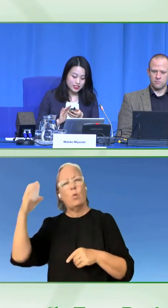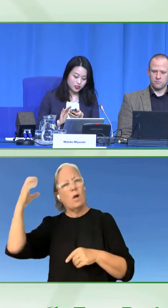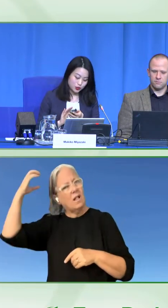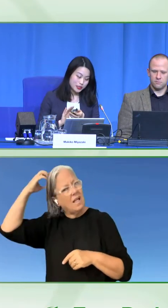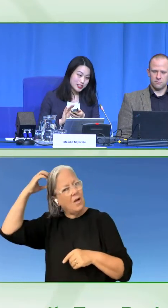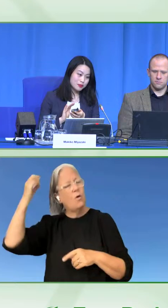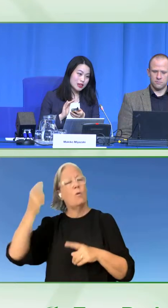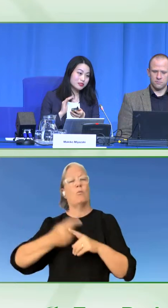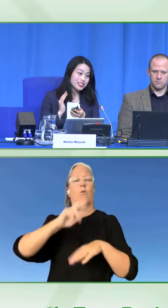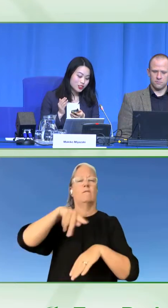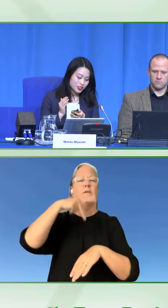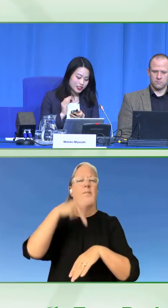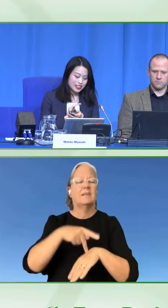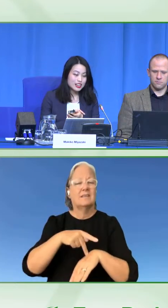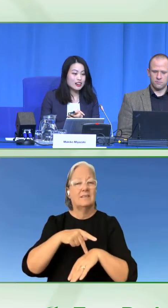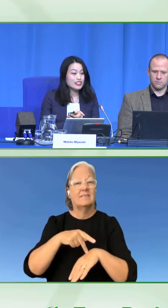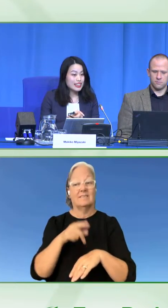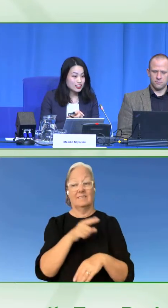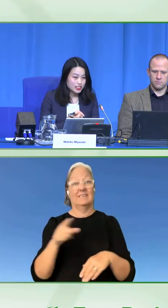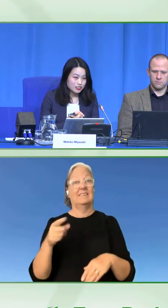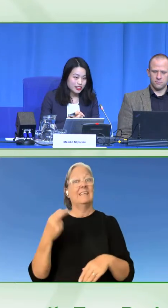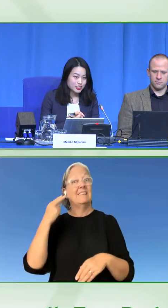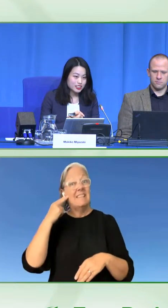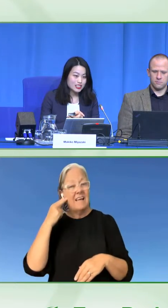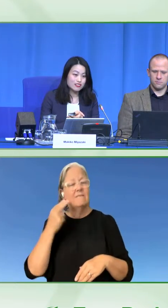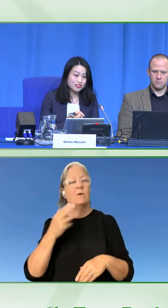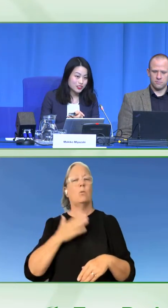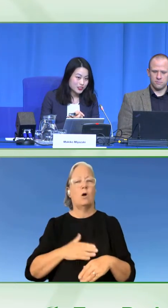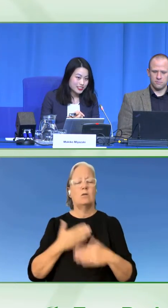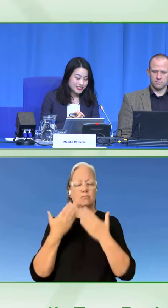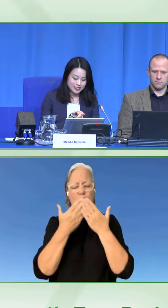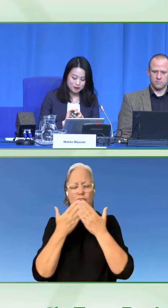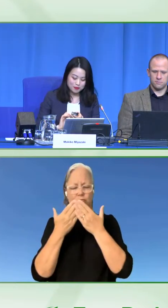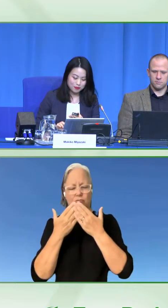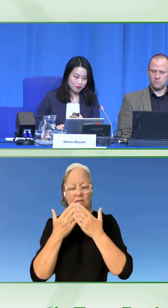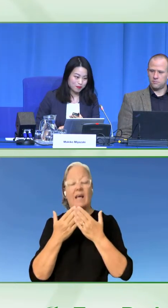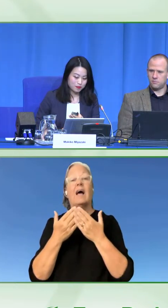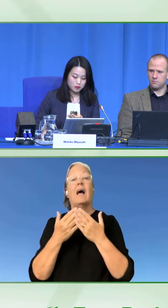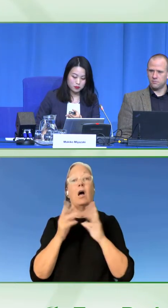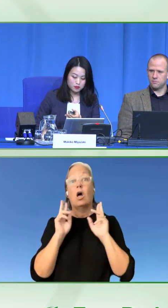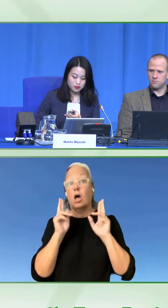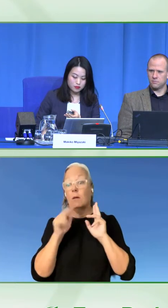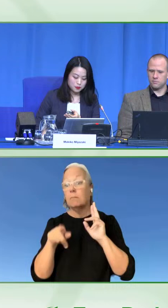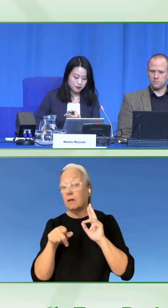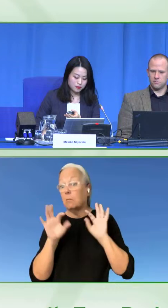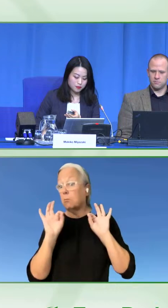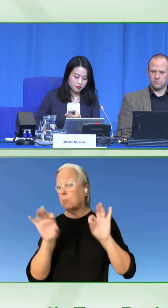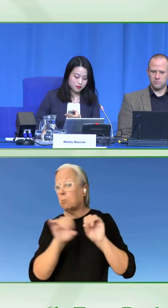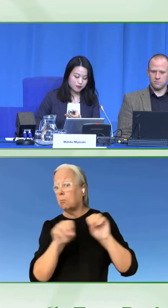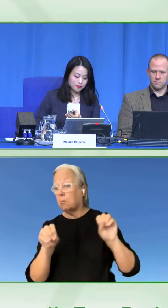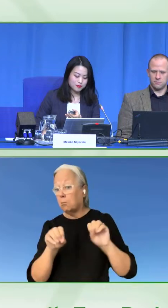to develop communities and respond to